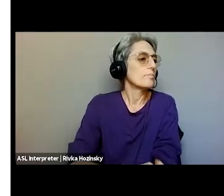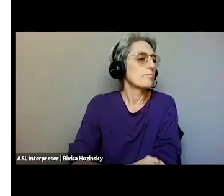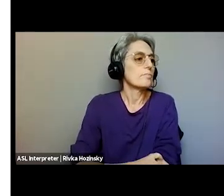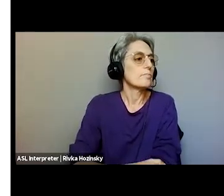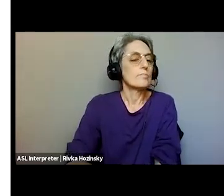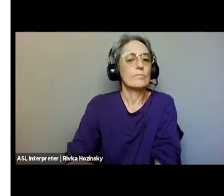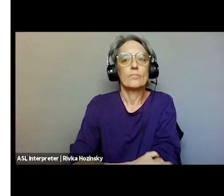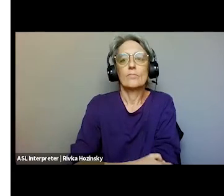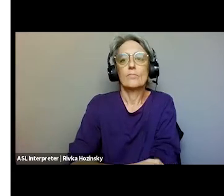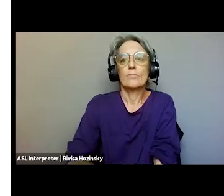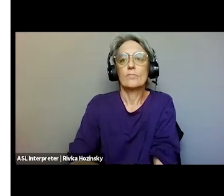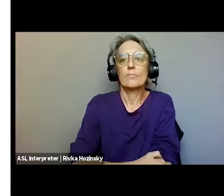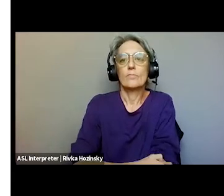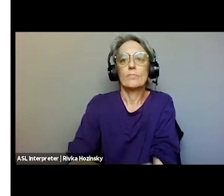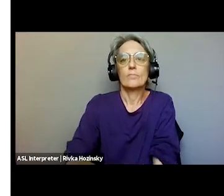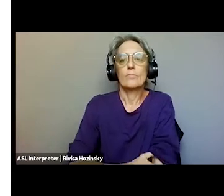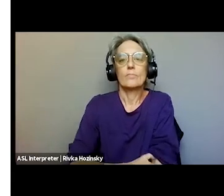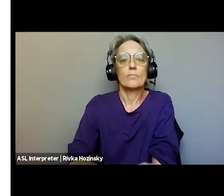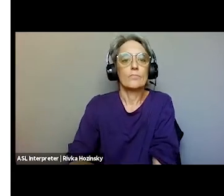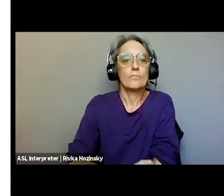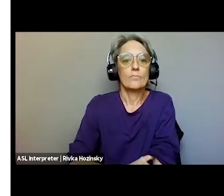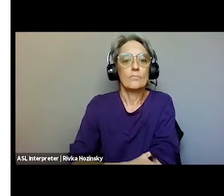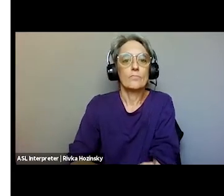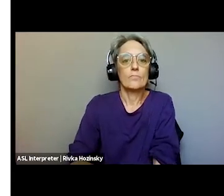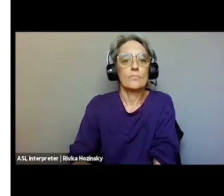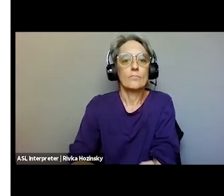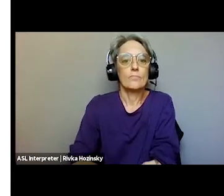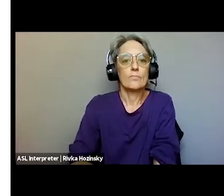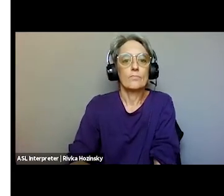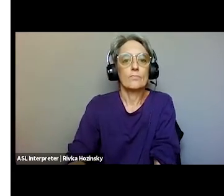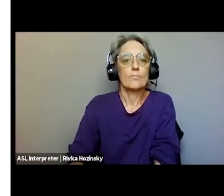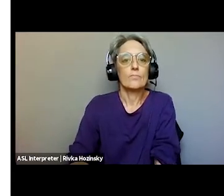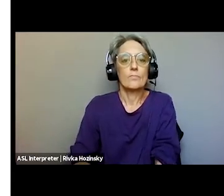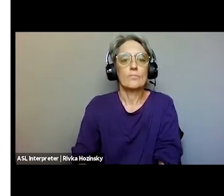involved in order to get my child home. I had child protective services involvement from my